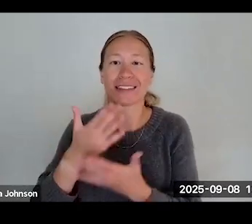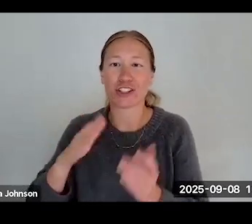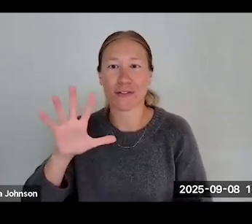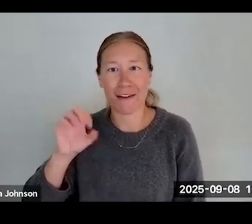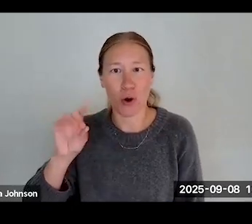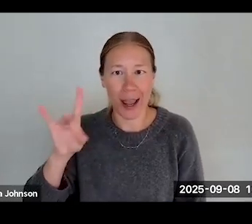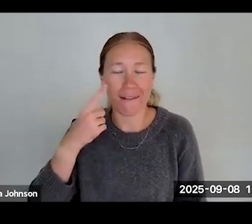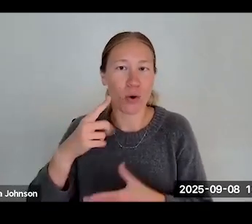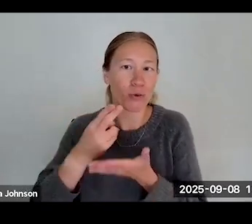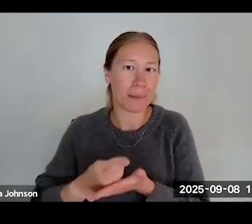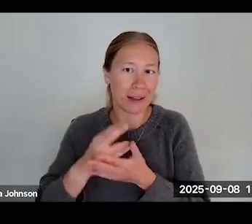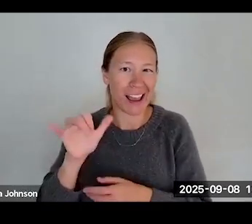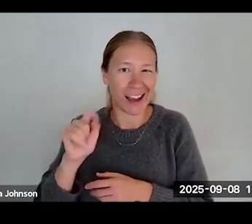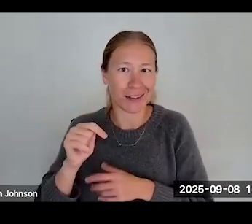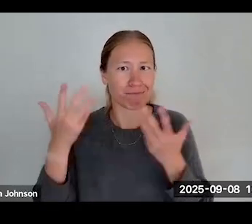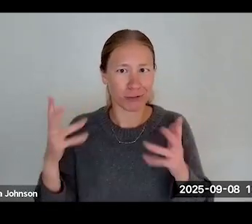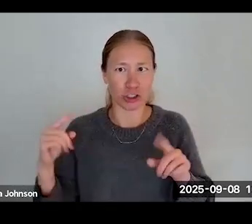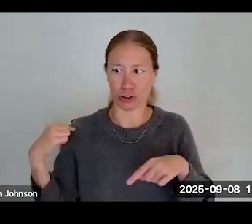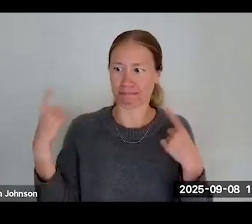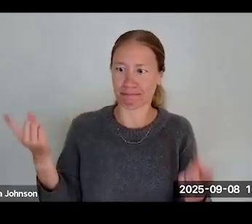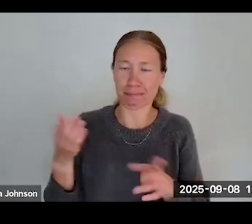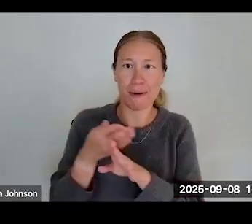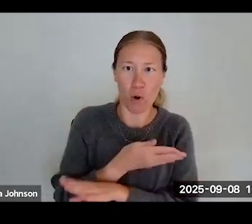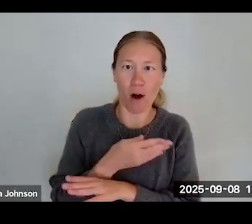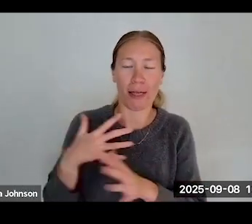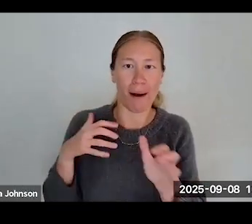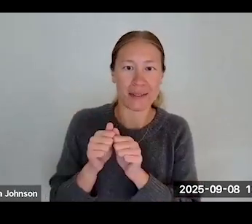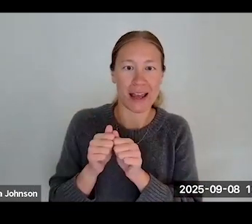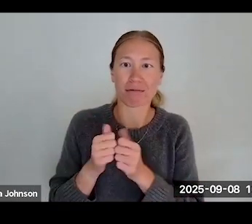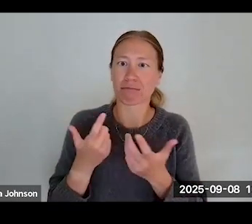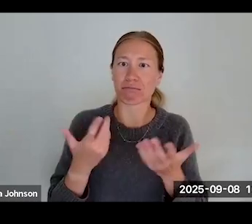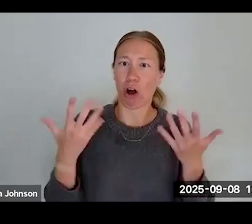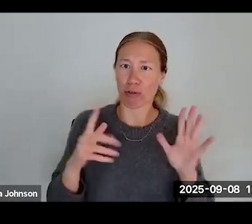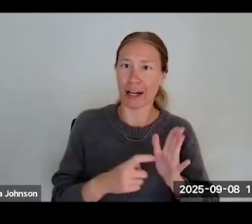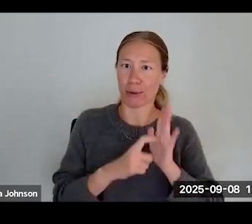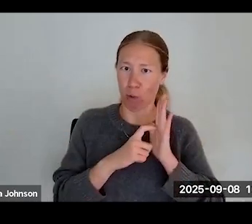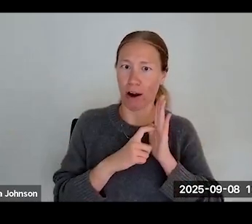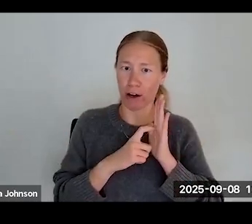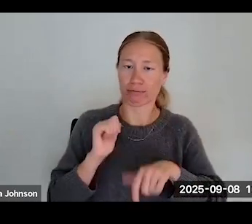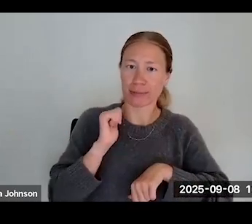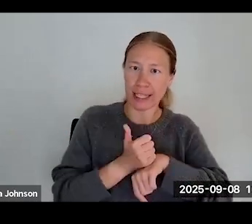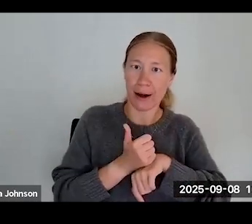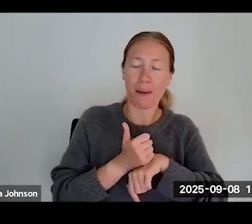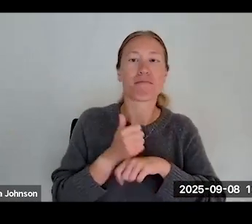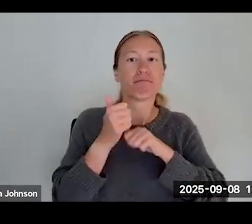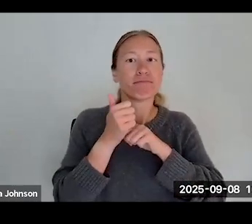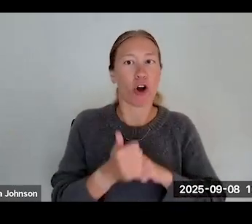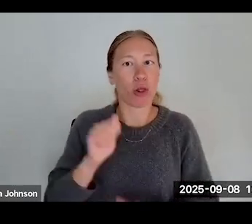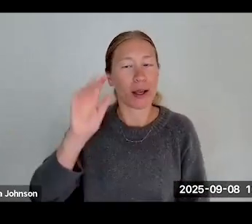prior to this Title II update. These obligations were already being enforced by the Federal Department of Education's Office